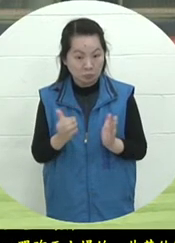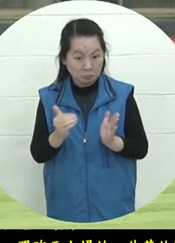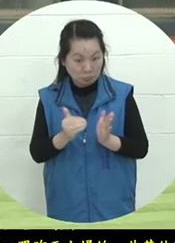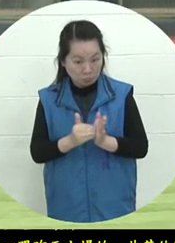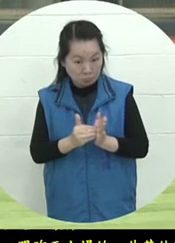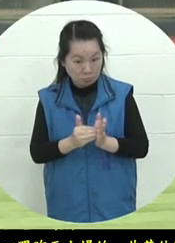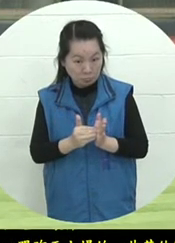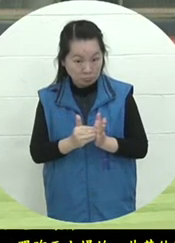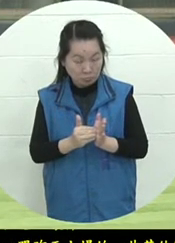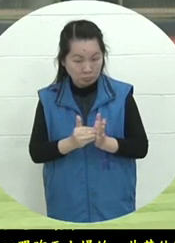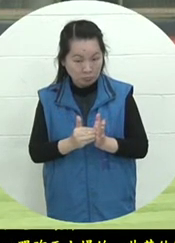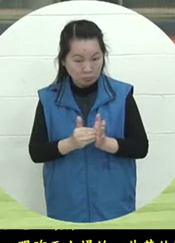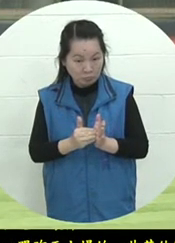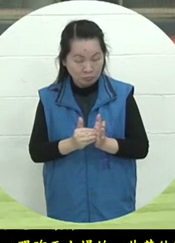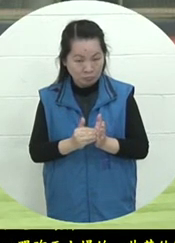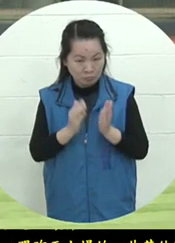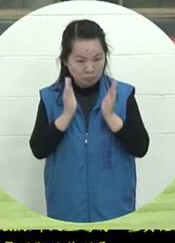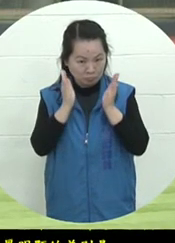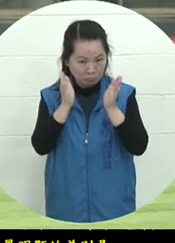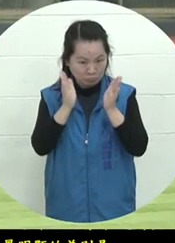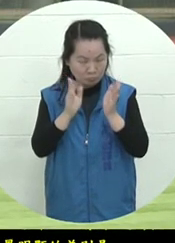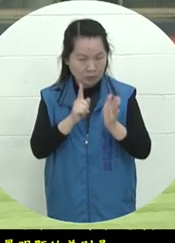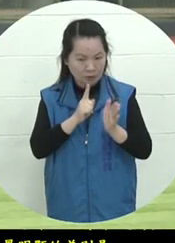is quite focused on his own control